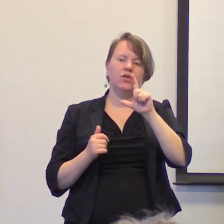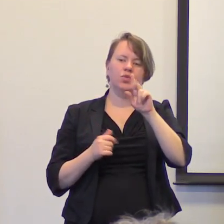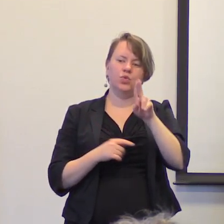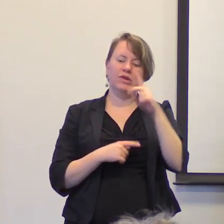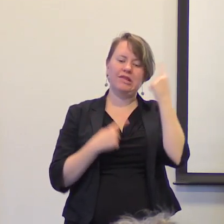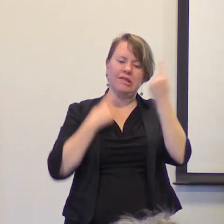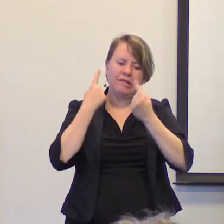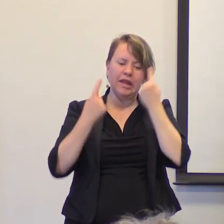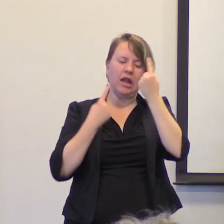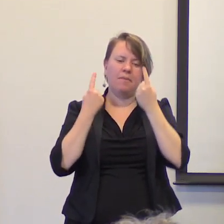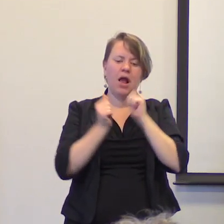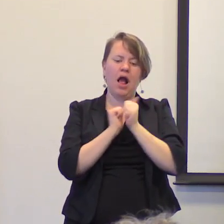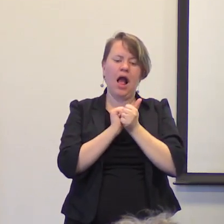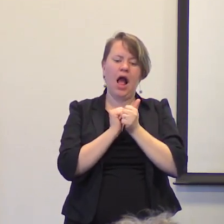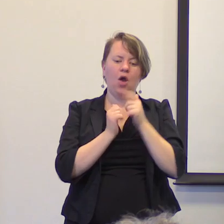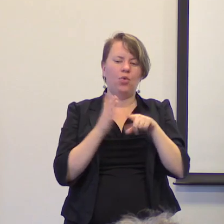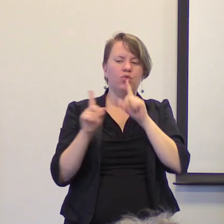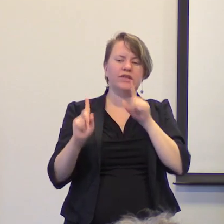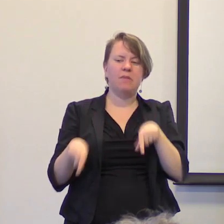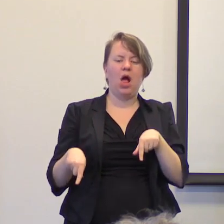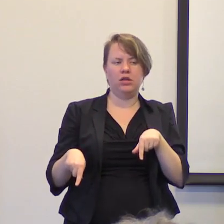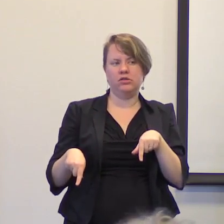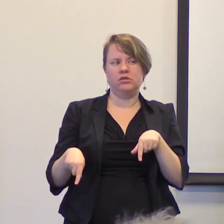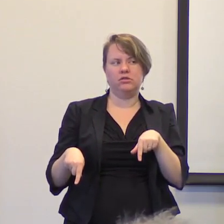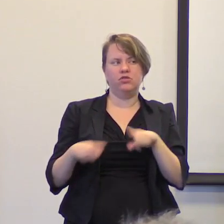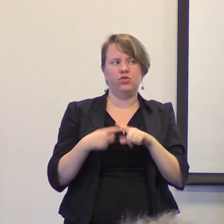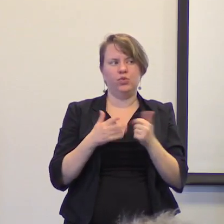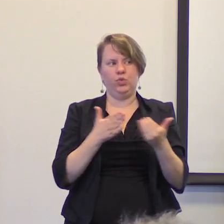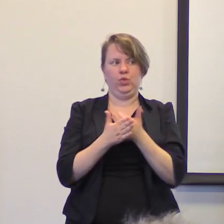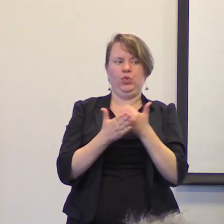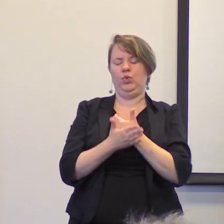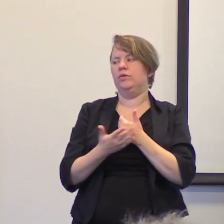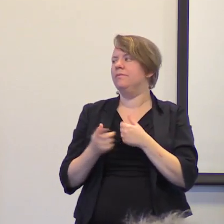in terms of how it's going to respond? Susan Herman: Okay, so I'll tell you, I can imagine ... I'm